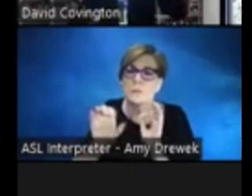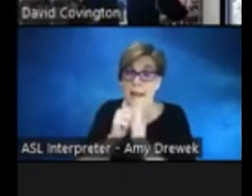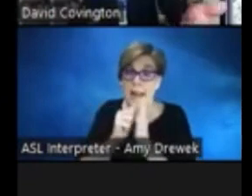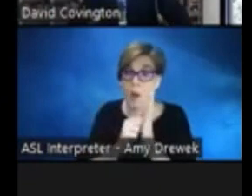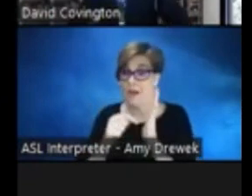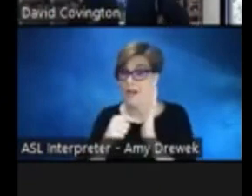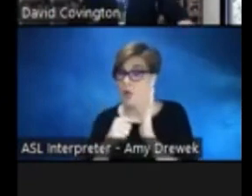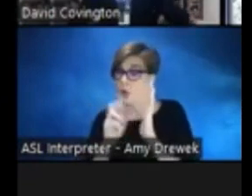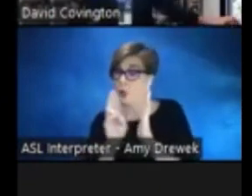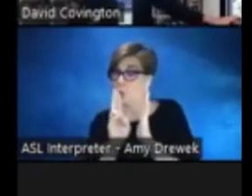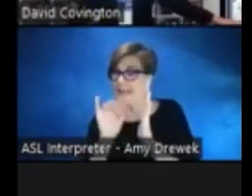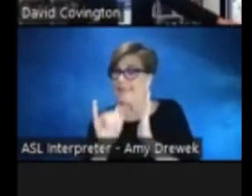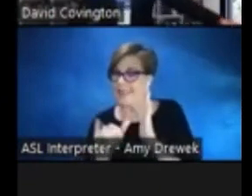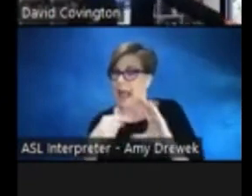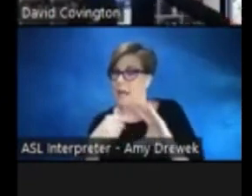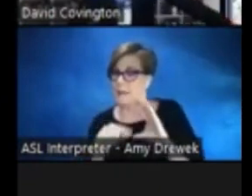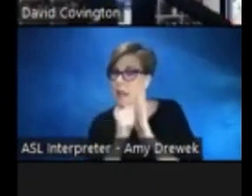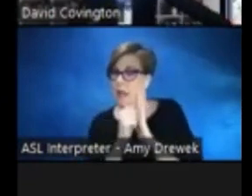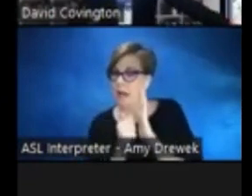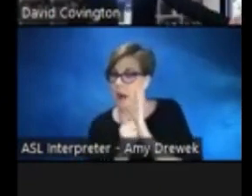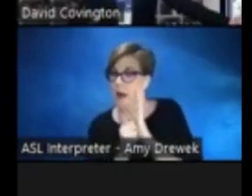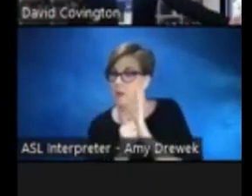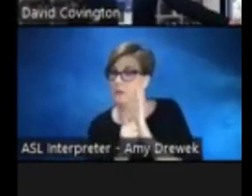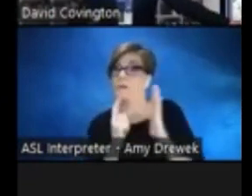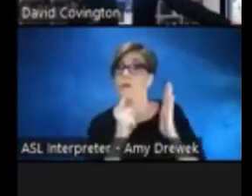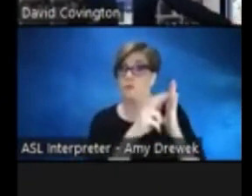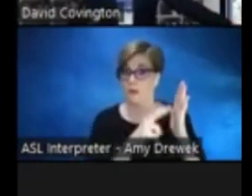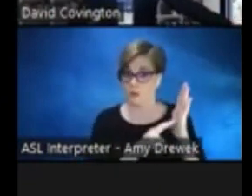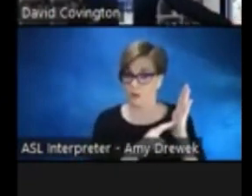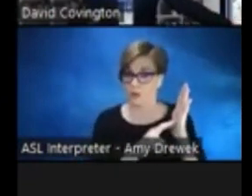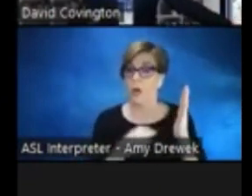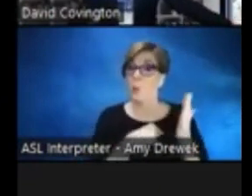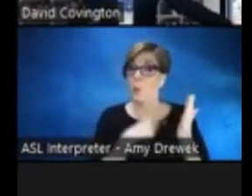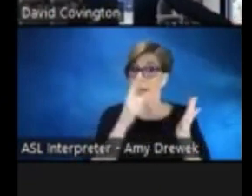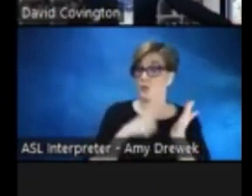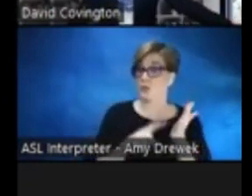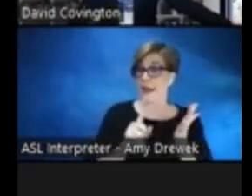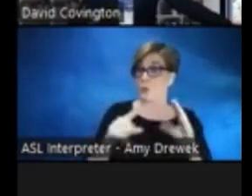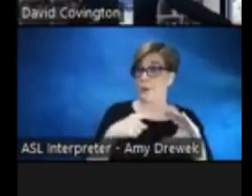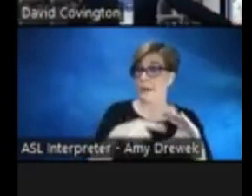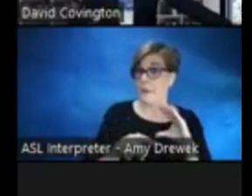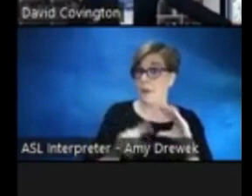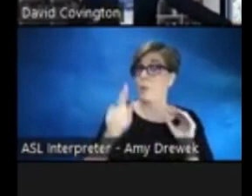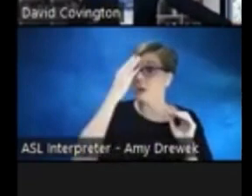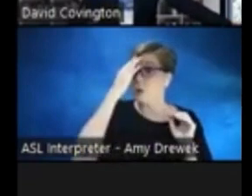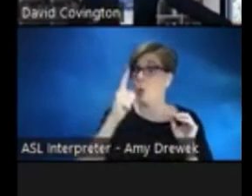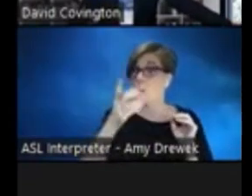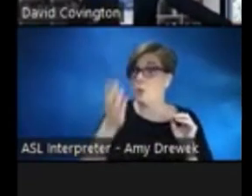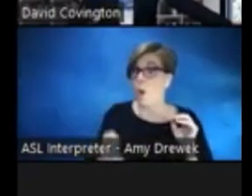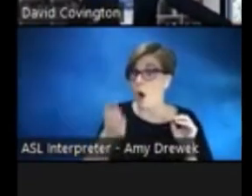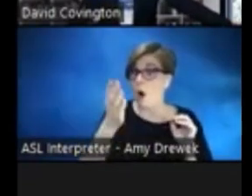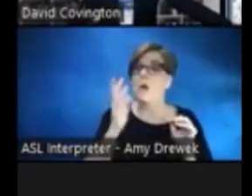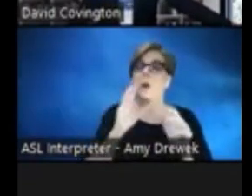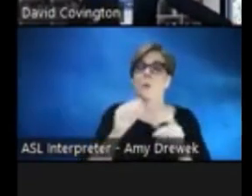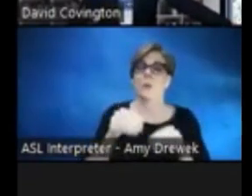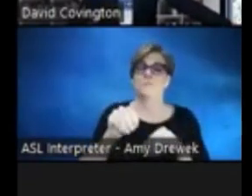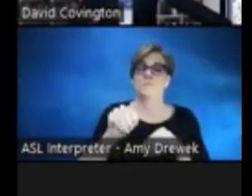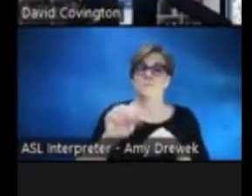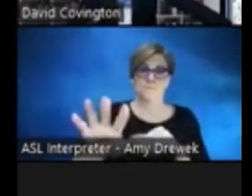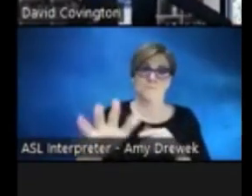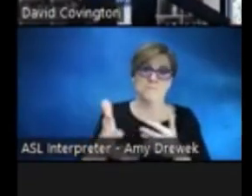ONCE WE VET THAT AND WE KNOW WHO YOU ARE, WE WILL PROVIDE A LINK AND PASSWORD.